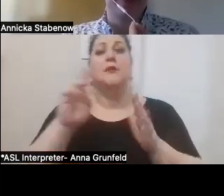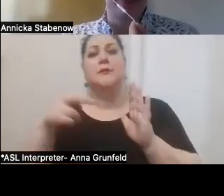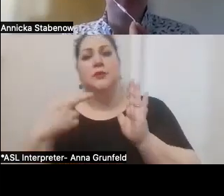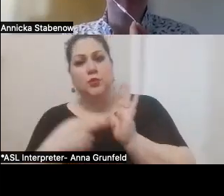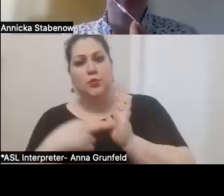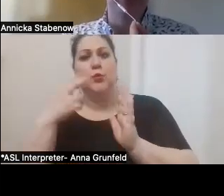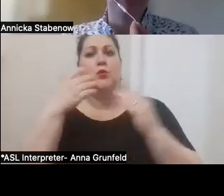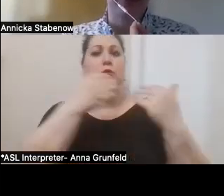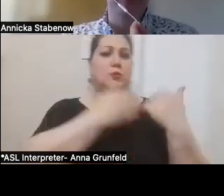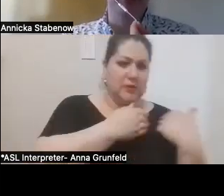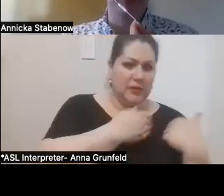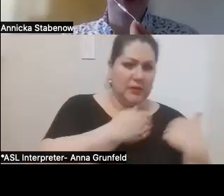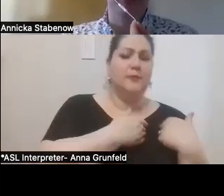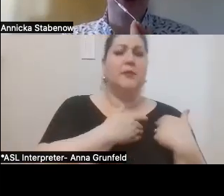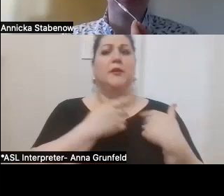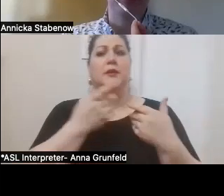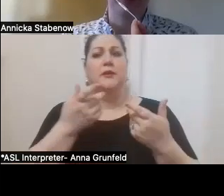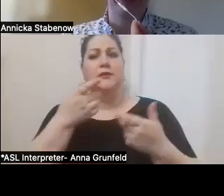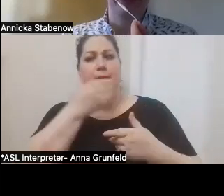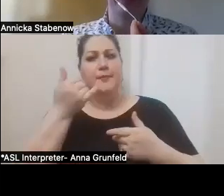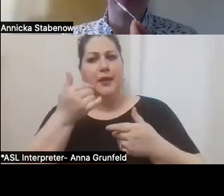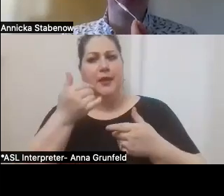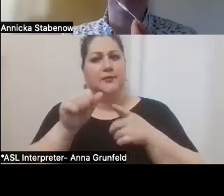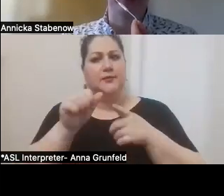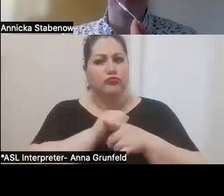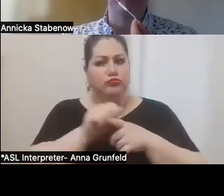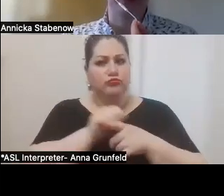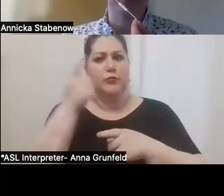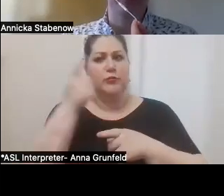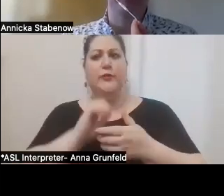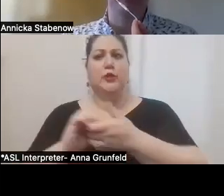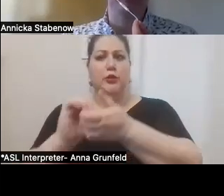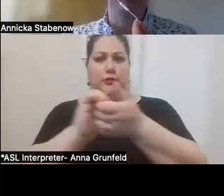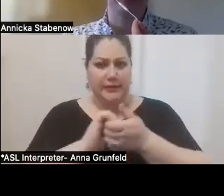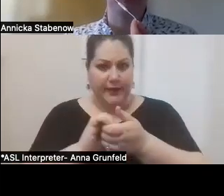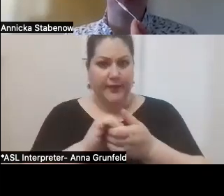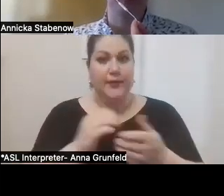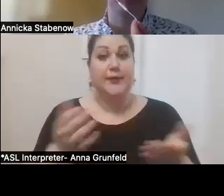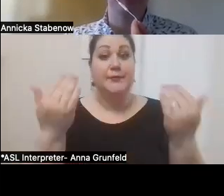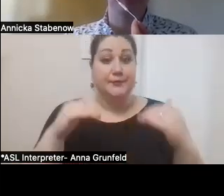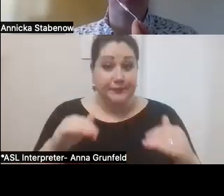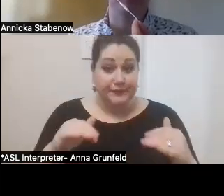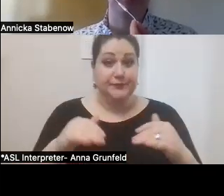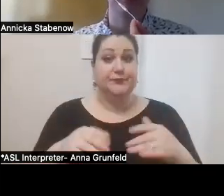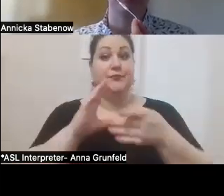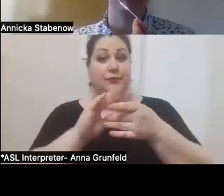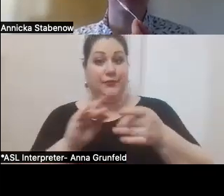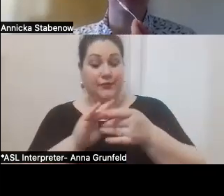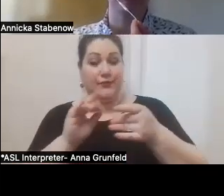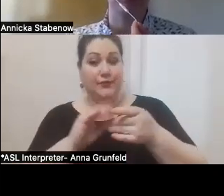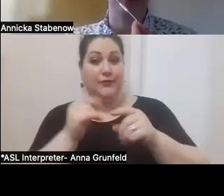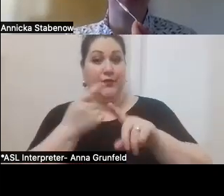At 1:45, we will hear remarks from Heather Kelly, the executive director student life programs and services at the University of Toronto.